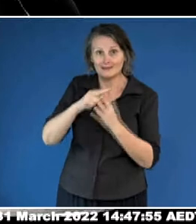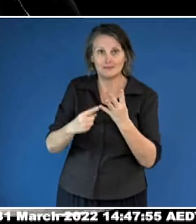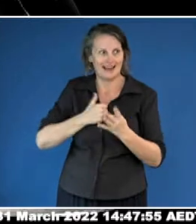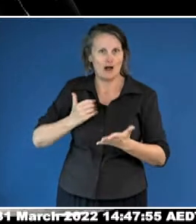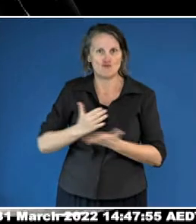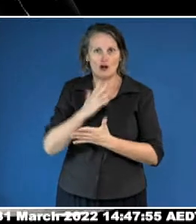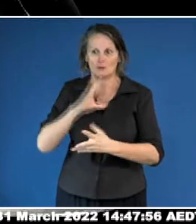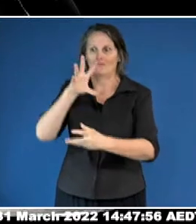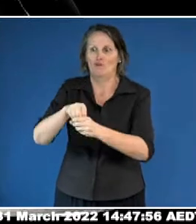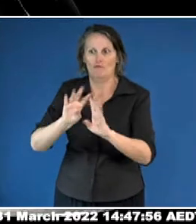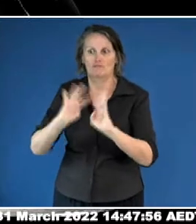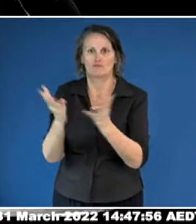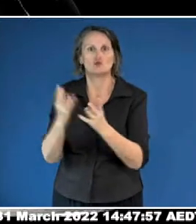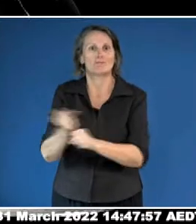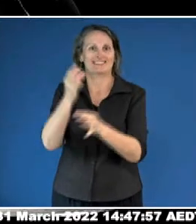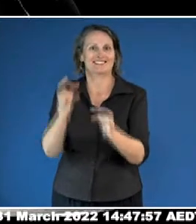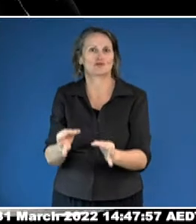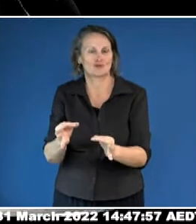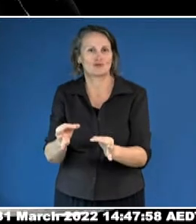engaged in decisions about our lives.